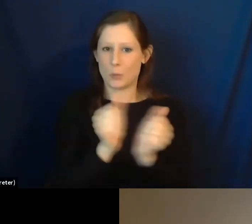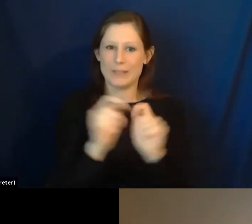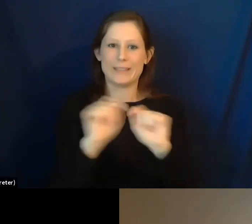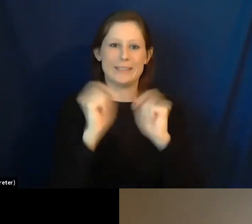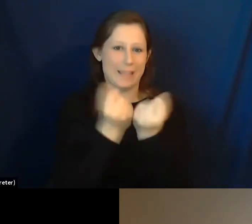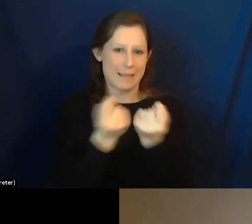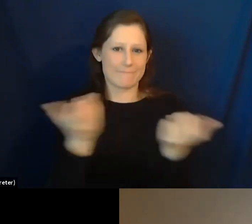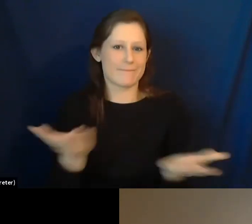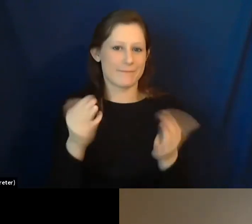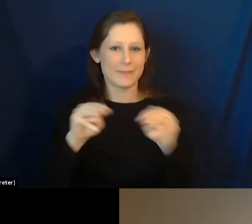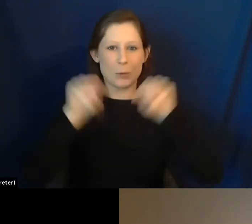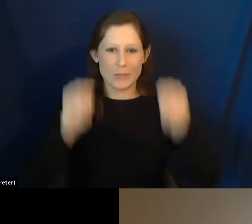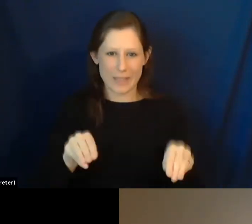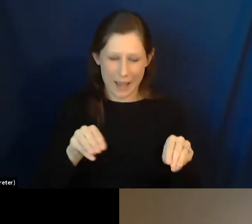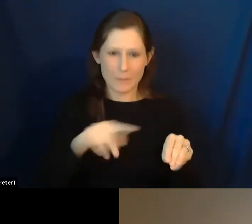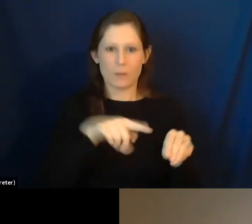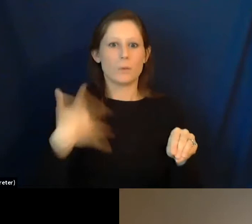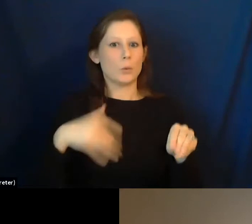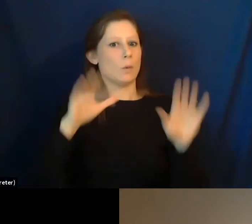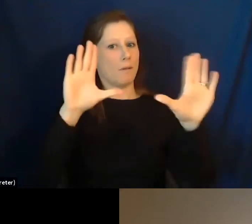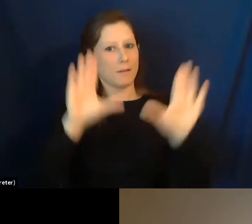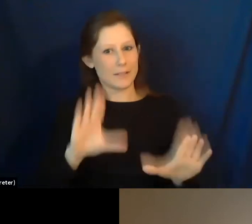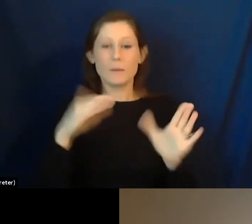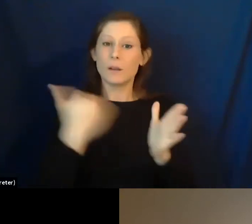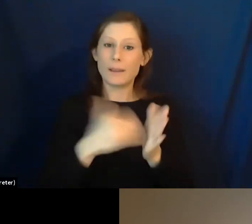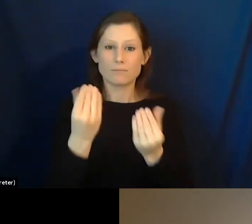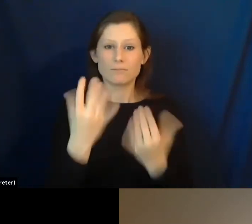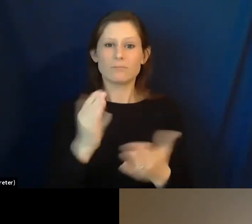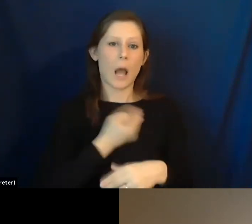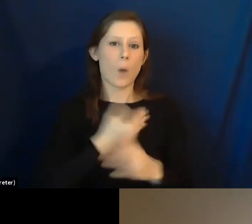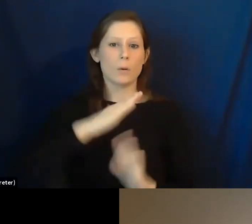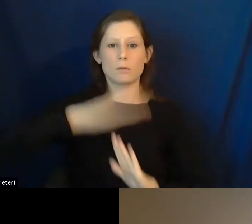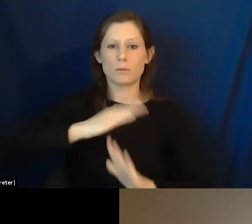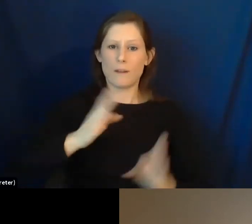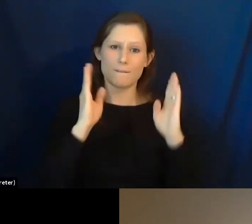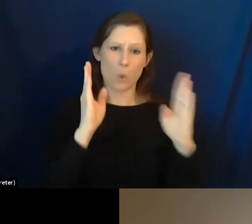at the museum who's awesome. And again, our main focus is to always make sure that when